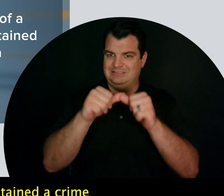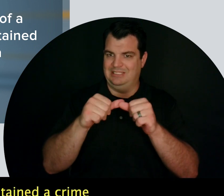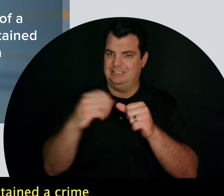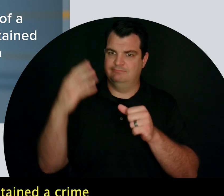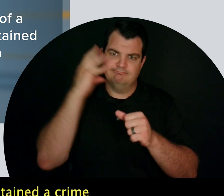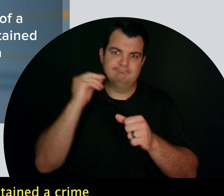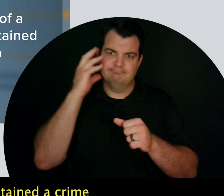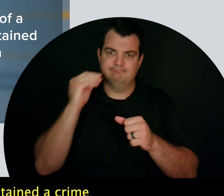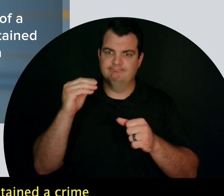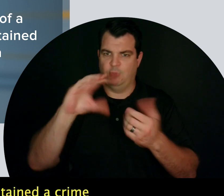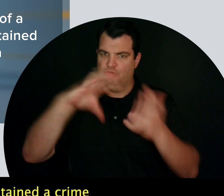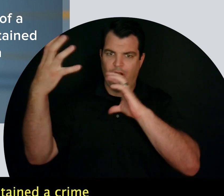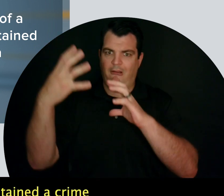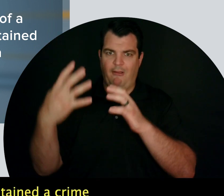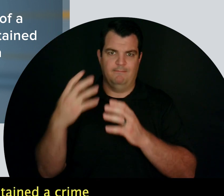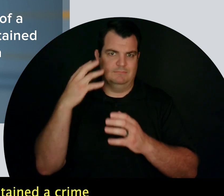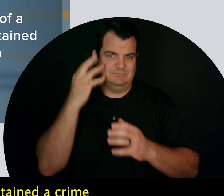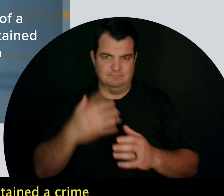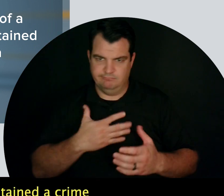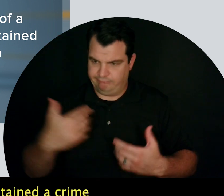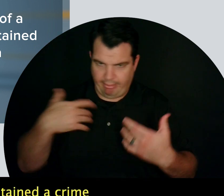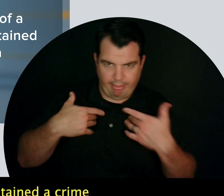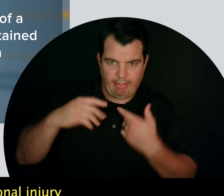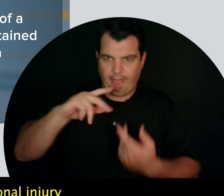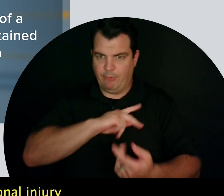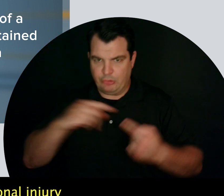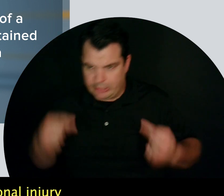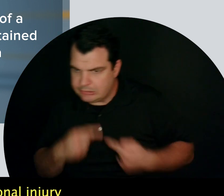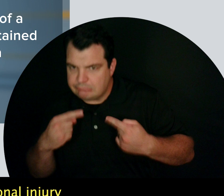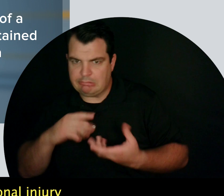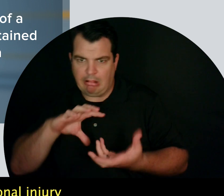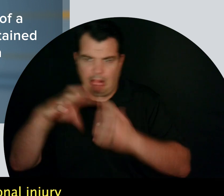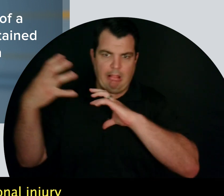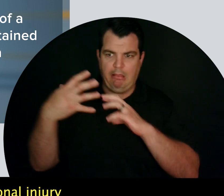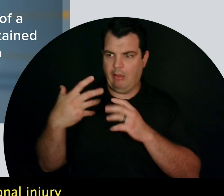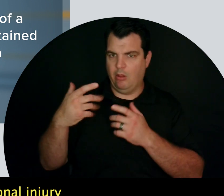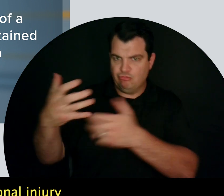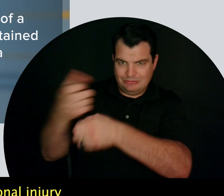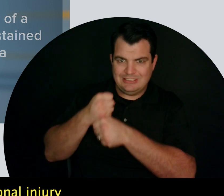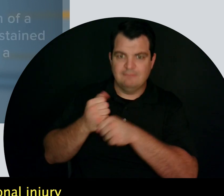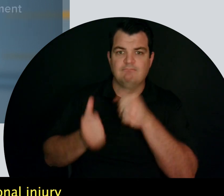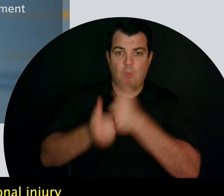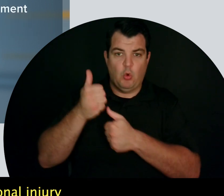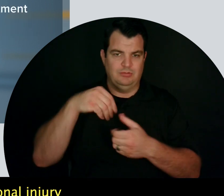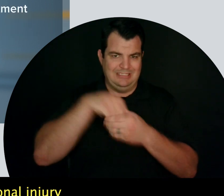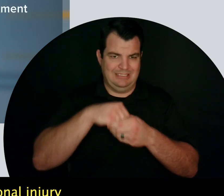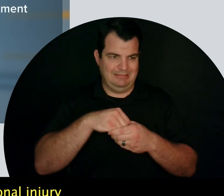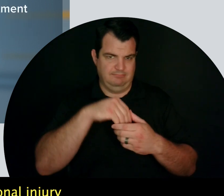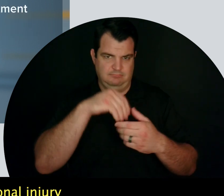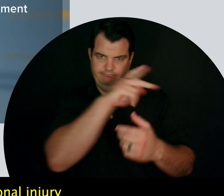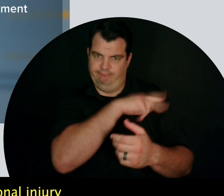the victim must have sustained a crime related injury or witnessed a personal injury crime, receive, for the most part,